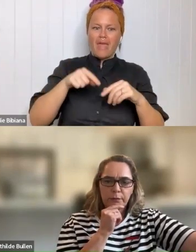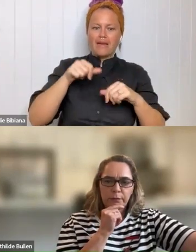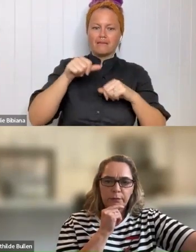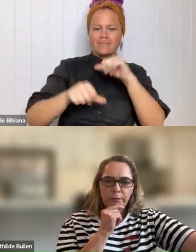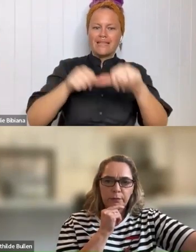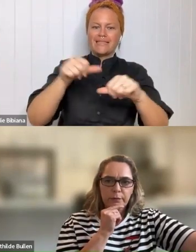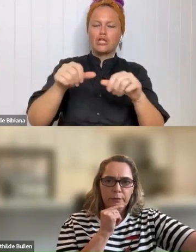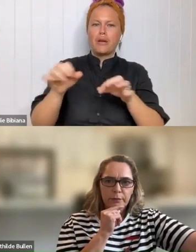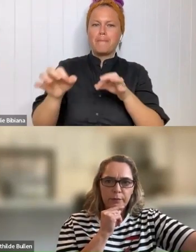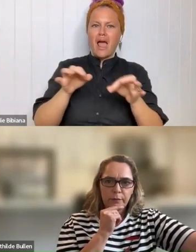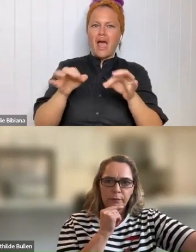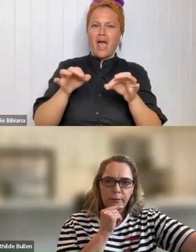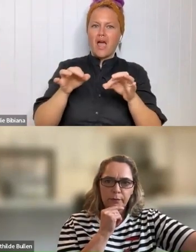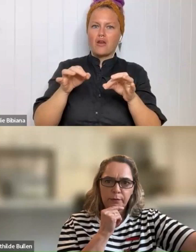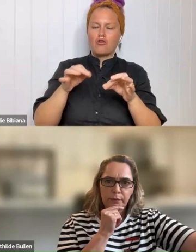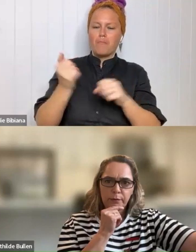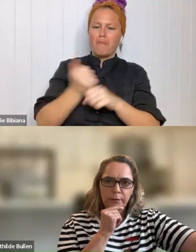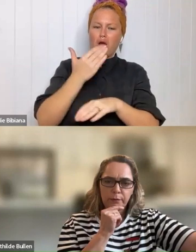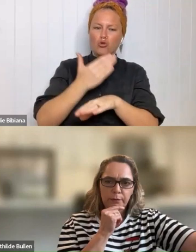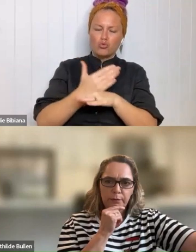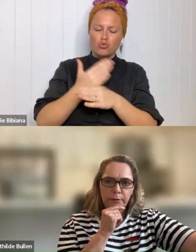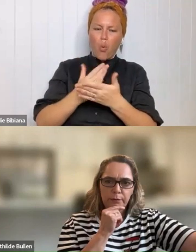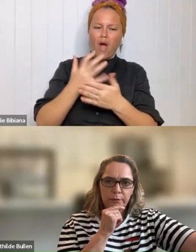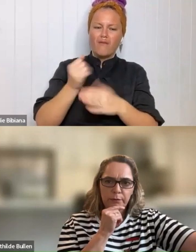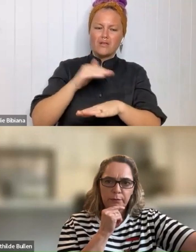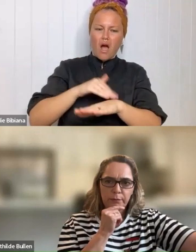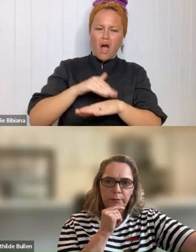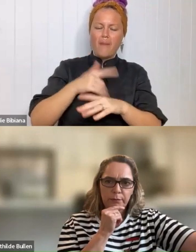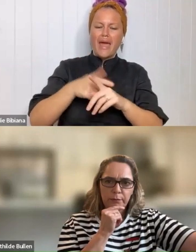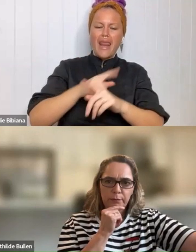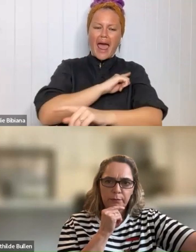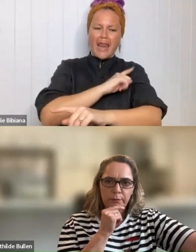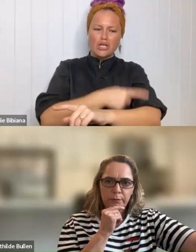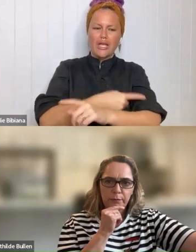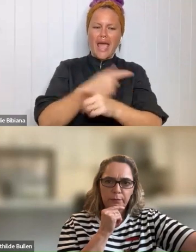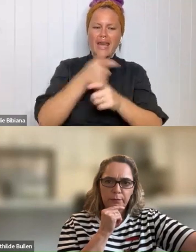give time and energy and care to that process that can be